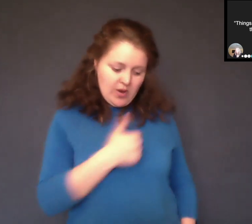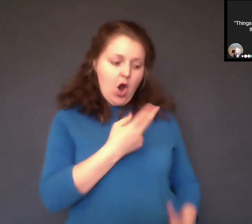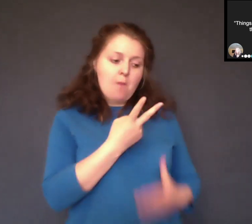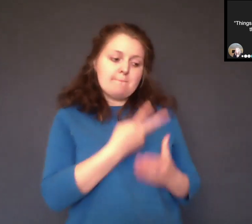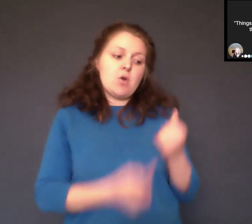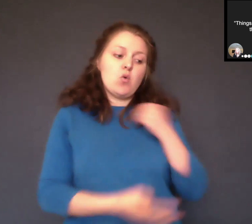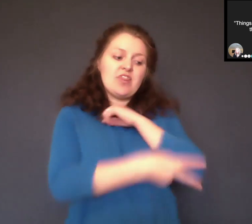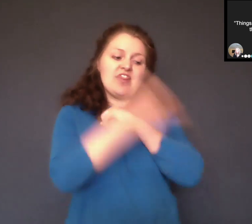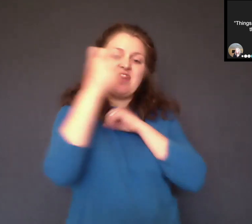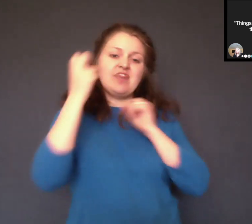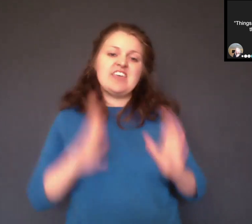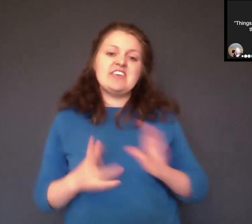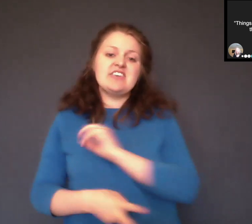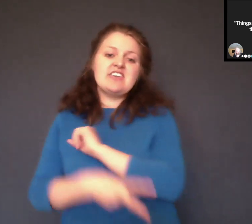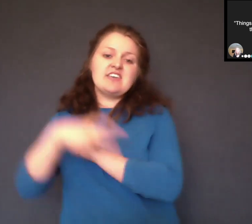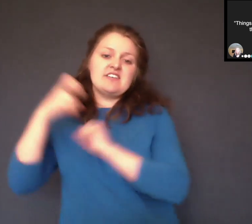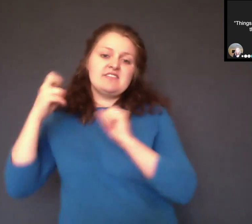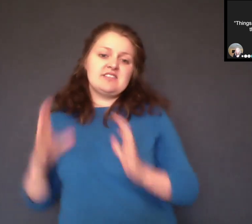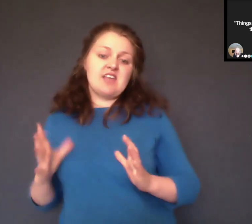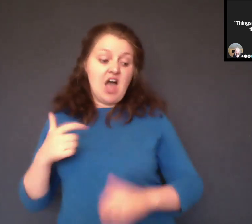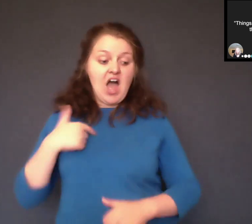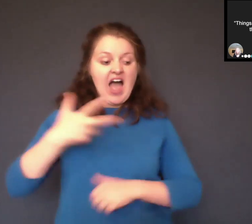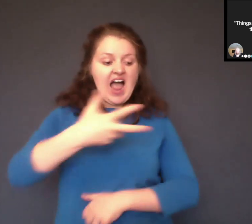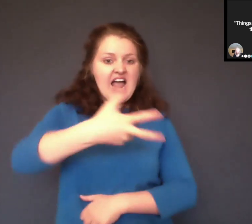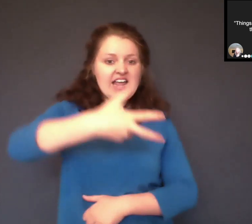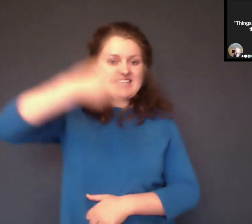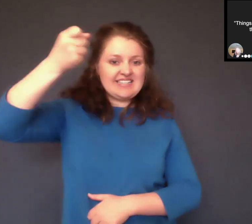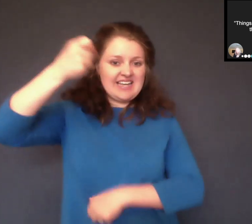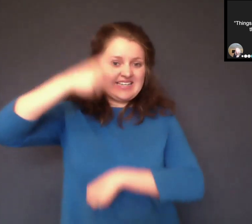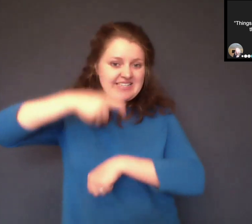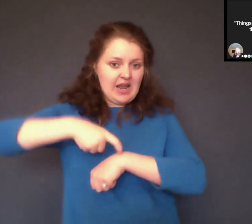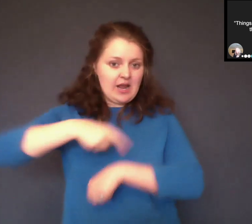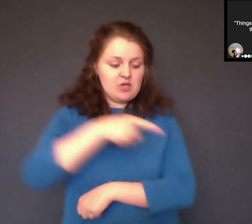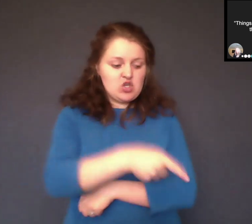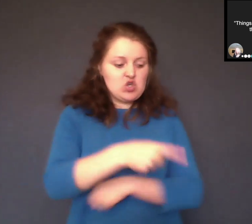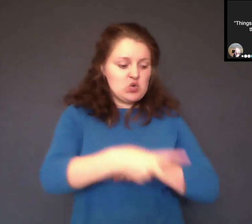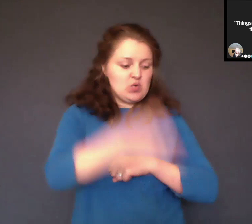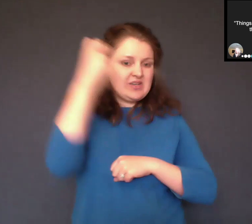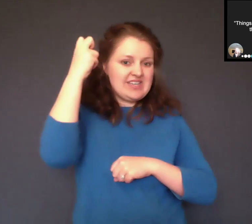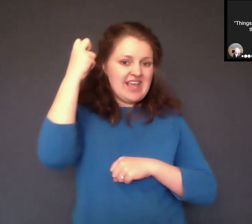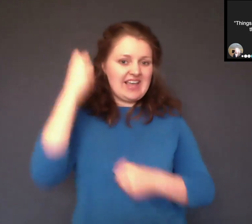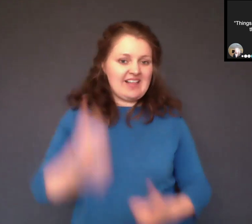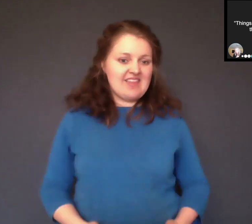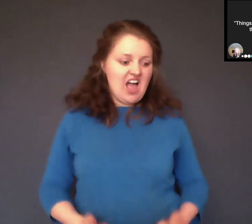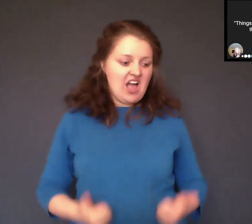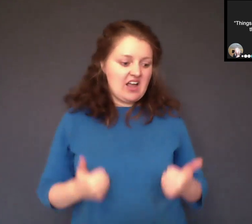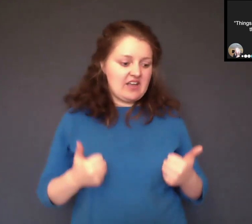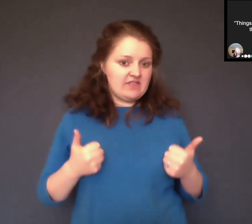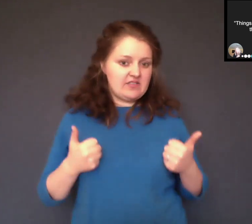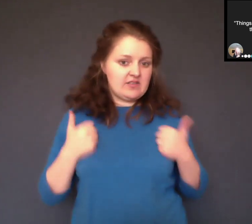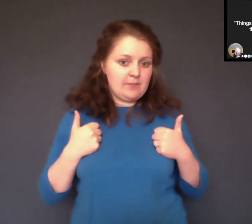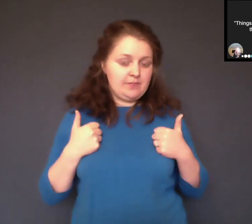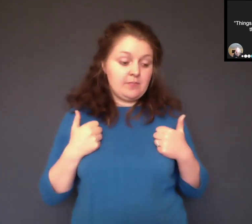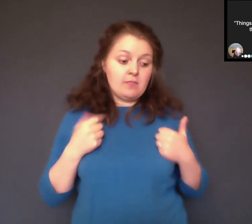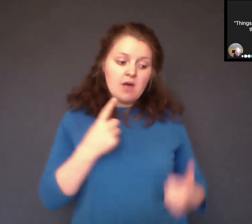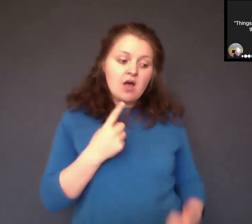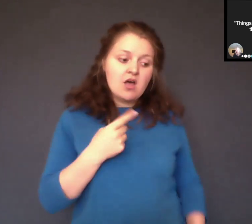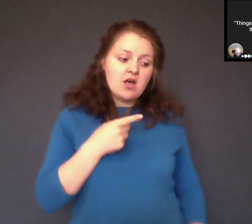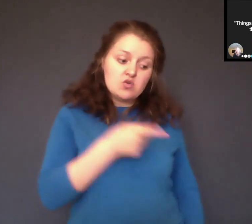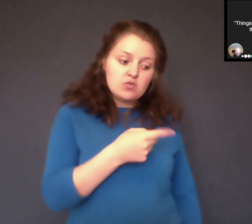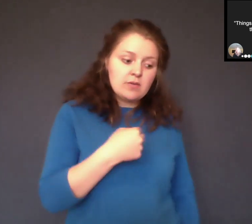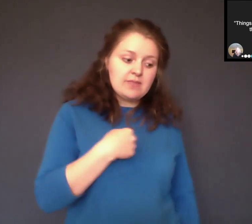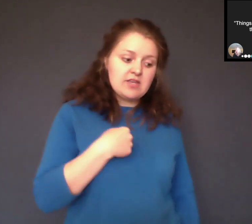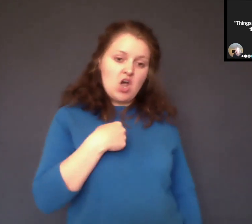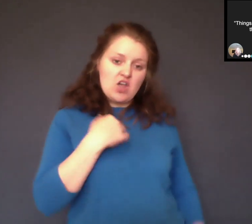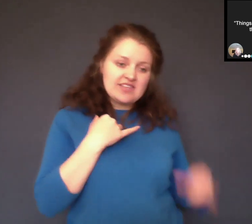harvey swick i take time you take lives but in the end we're the same both thieves of always